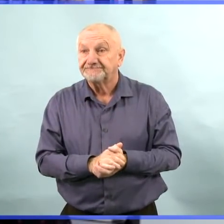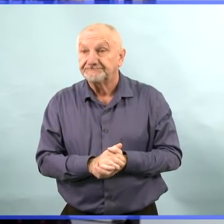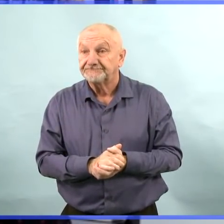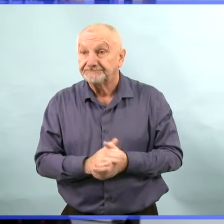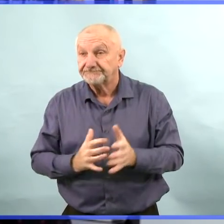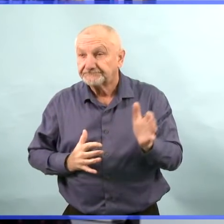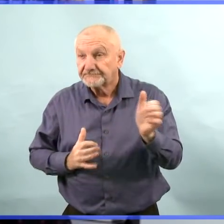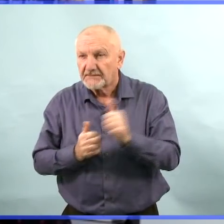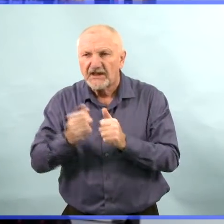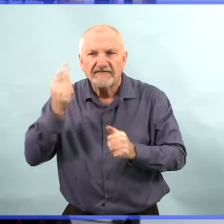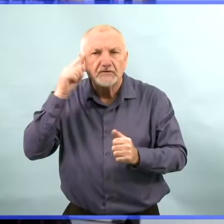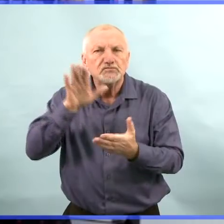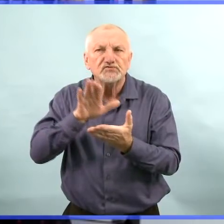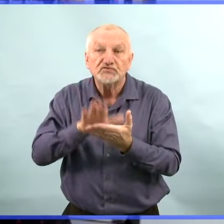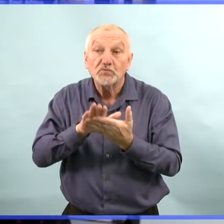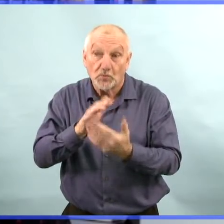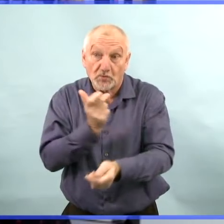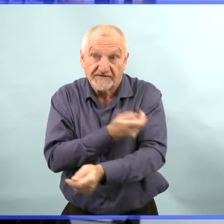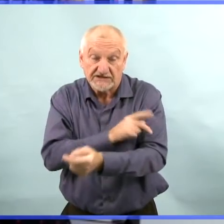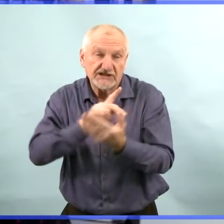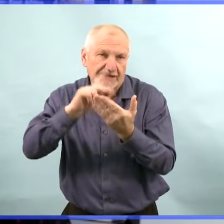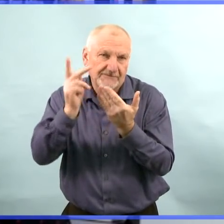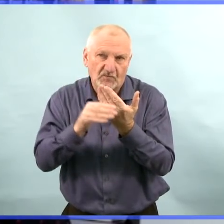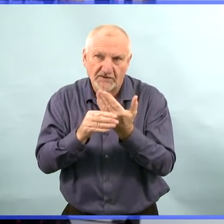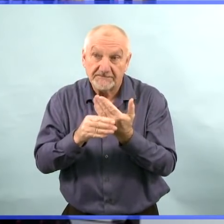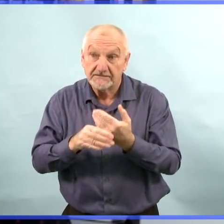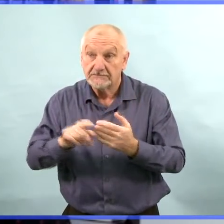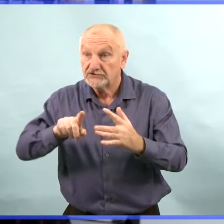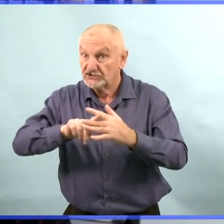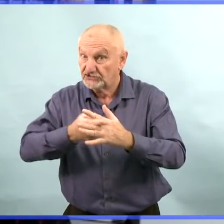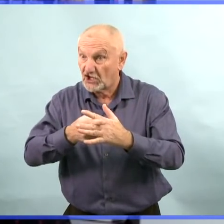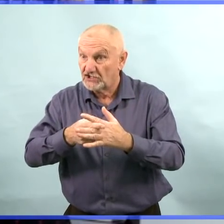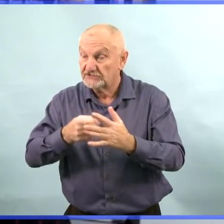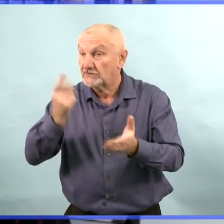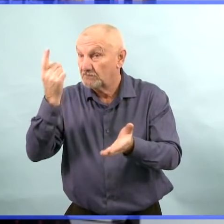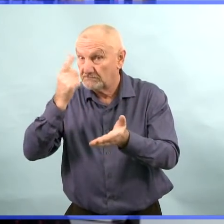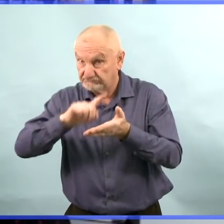which starts this week and will be underway in school divisions province-wide in the coming weeks